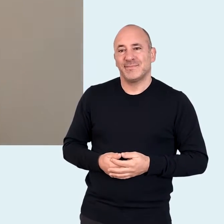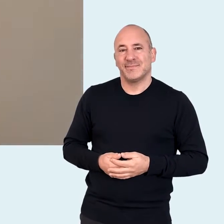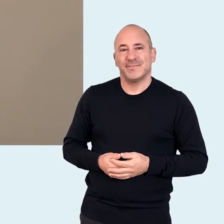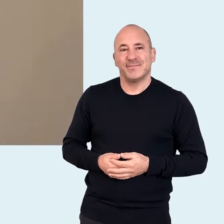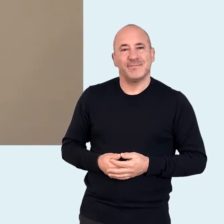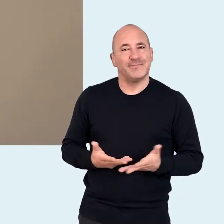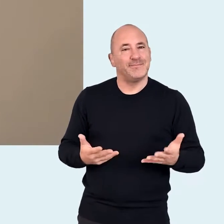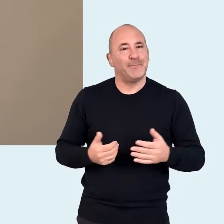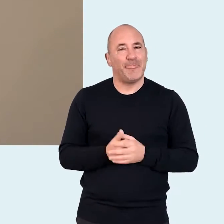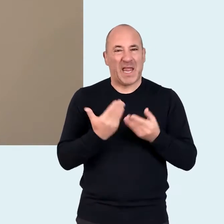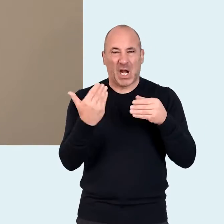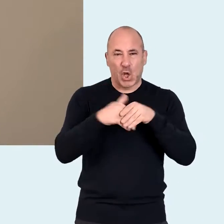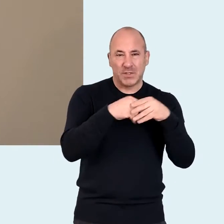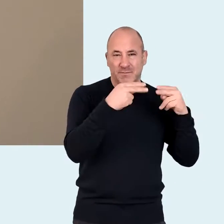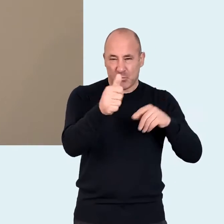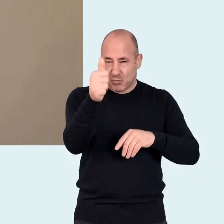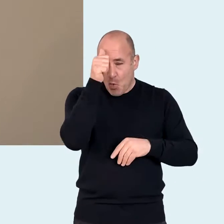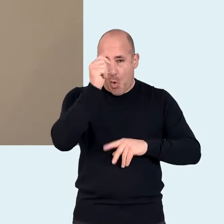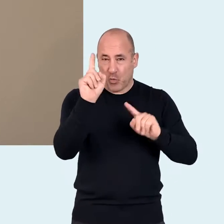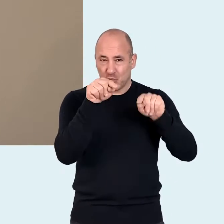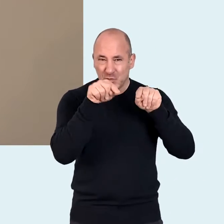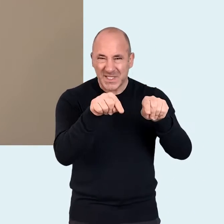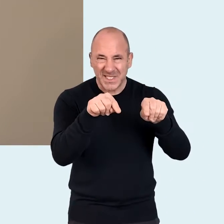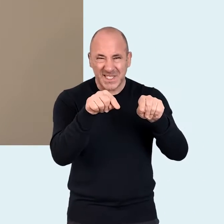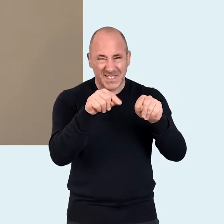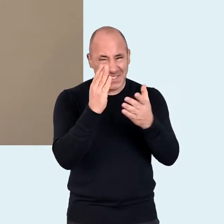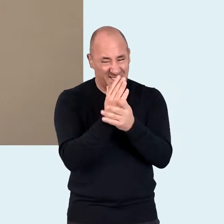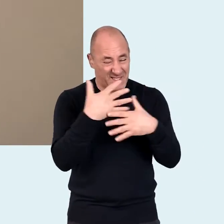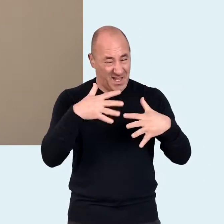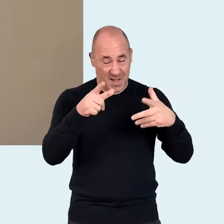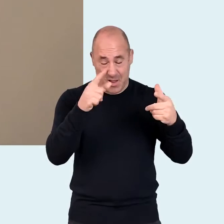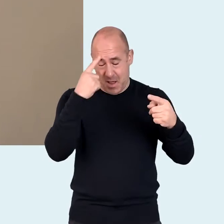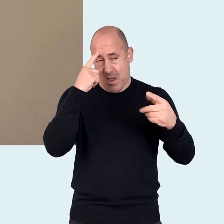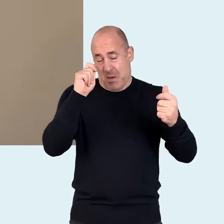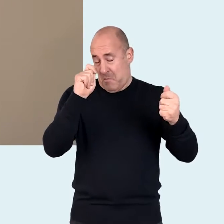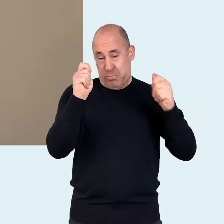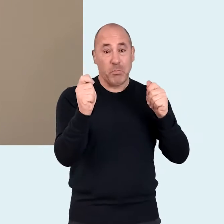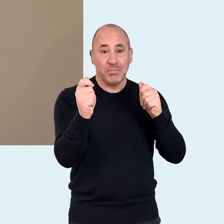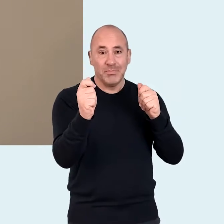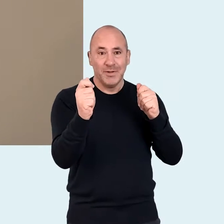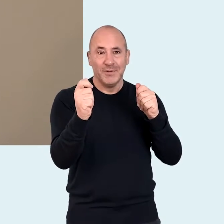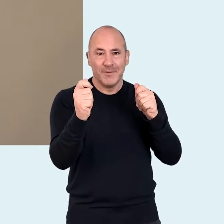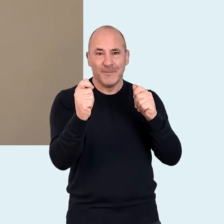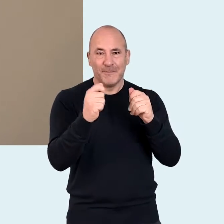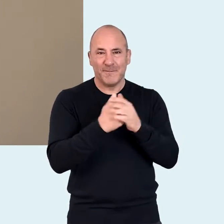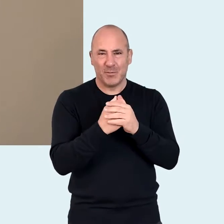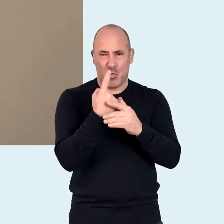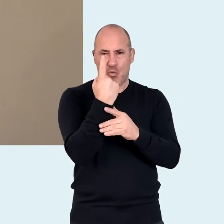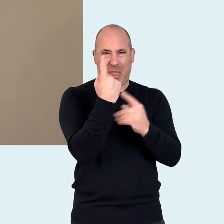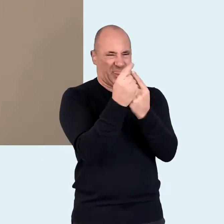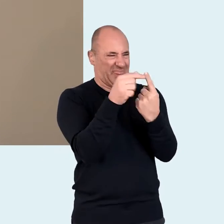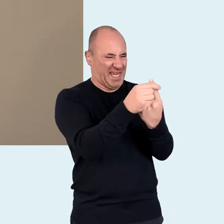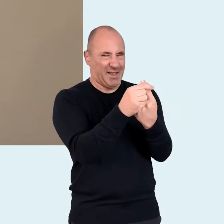Knowing what inclusive dance is is a really shifting thing. It's not one formula or lots